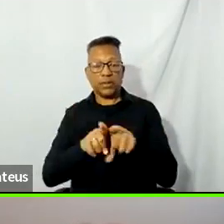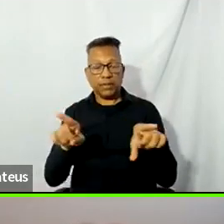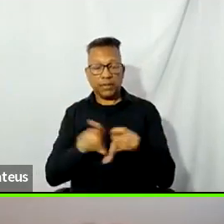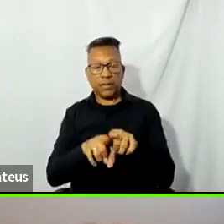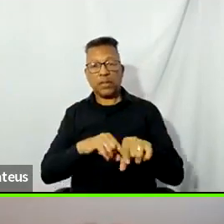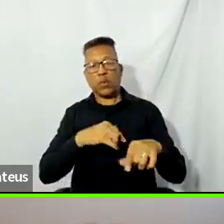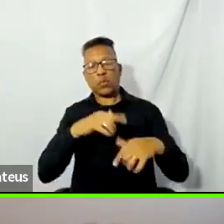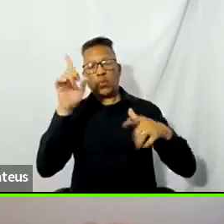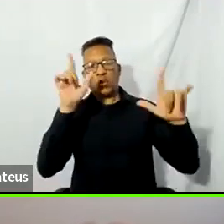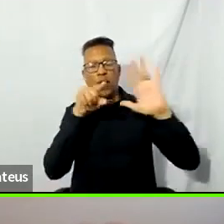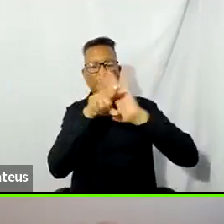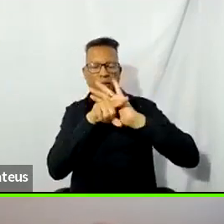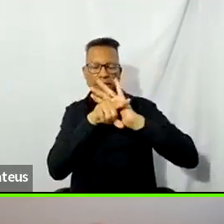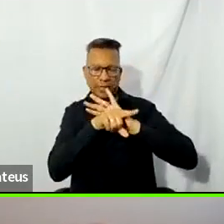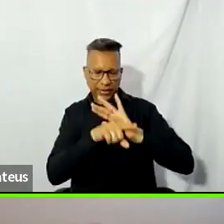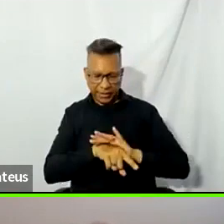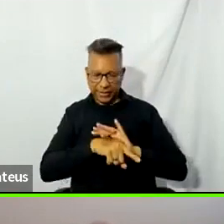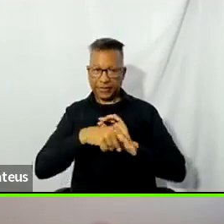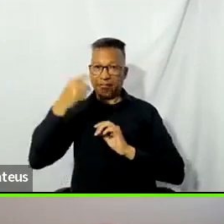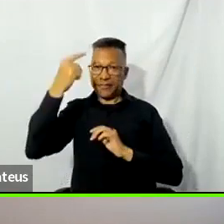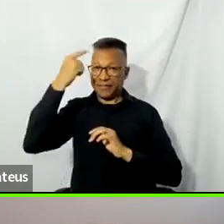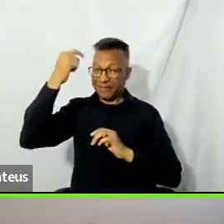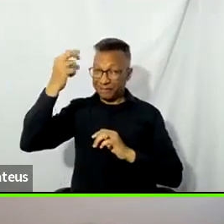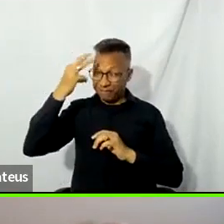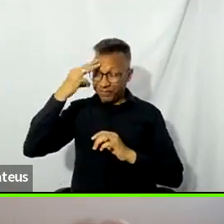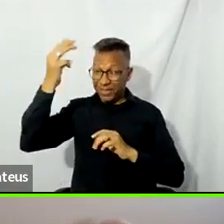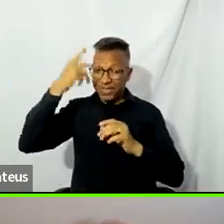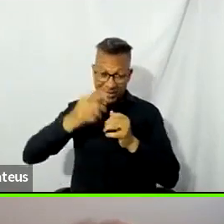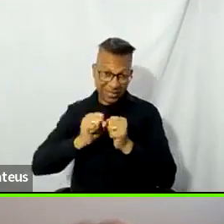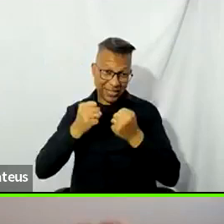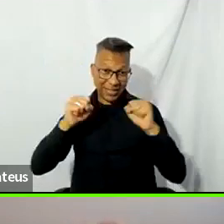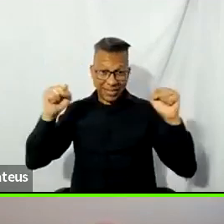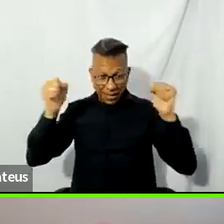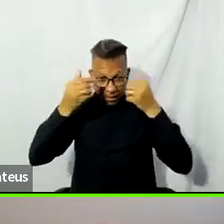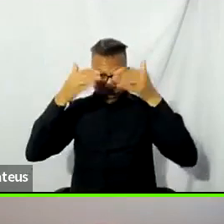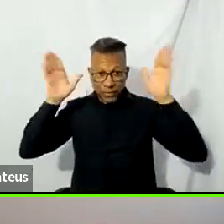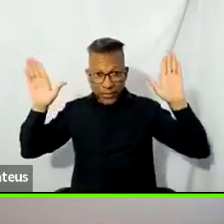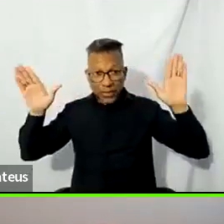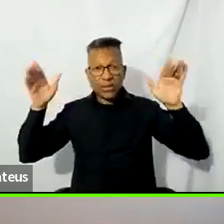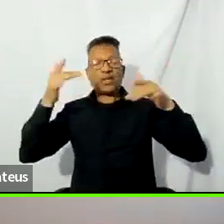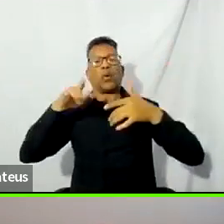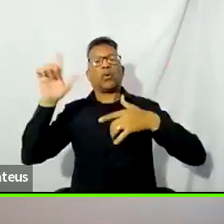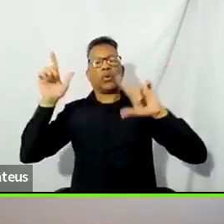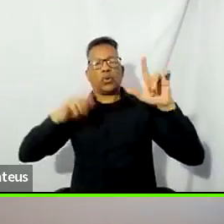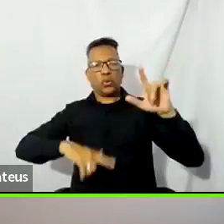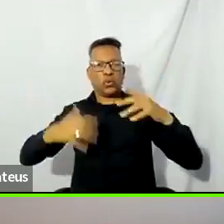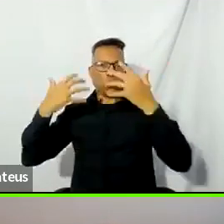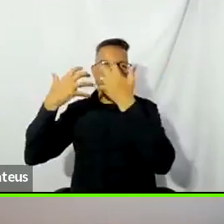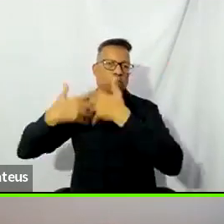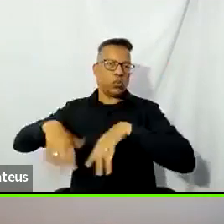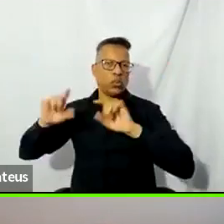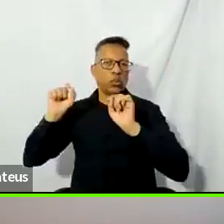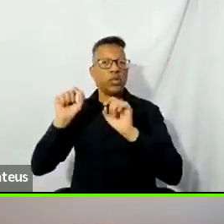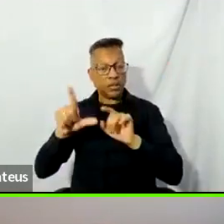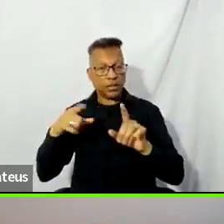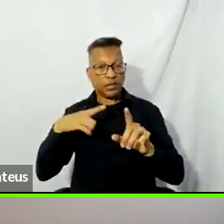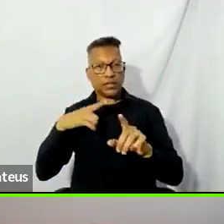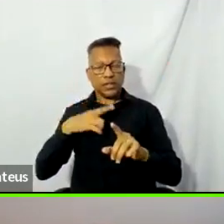researchers in the area of extended mind distributed distributed cognition distributed cognition and so on, and so very interestingly on, and so very interesting that you